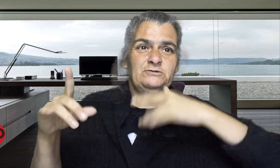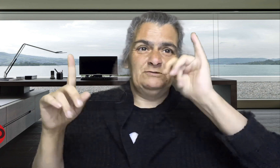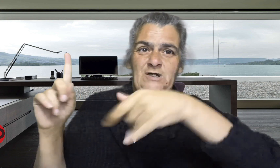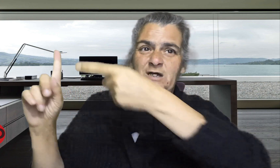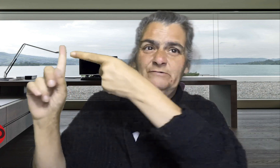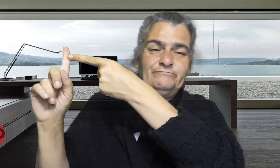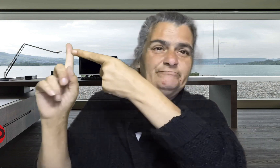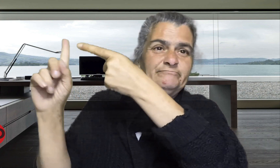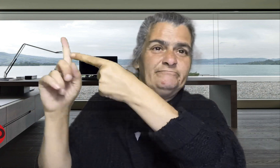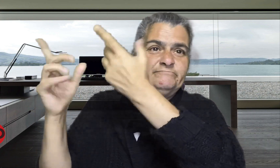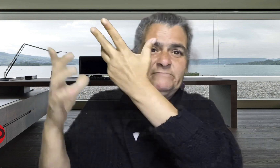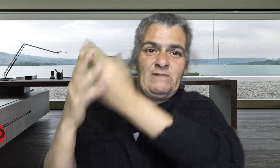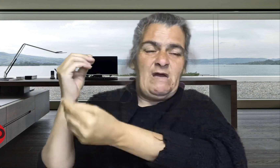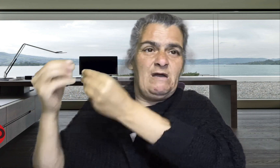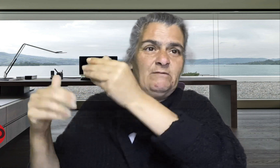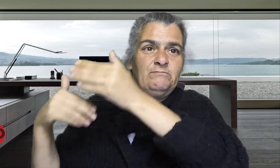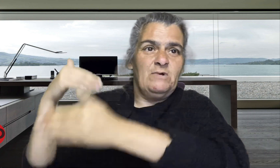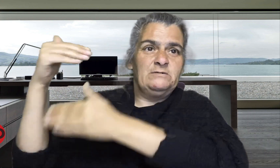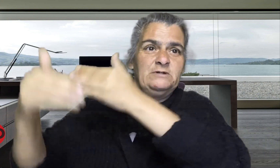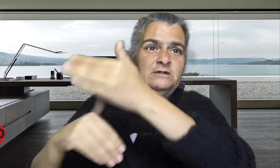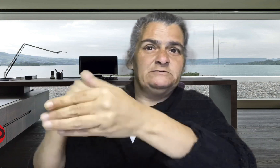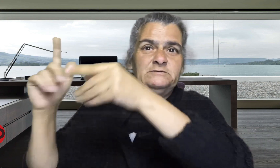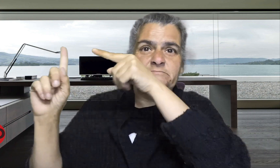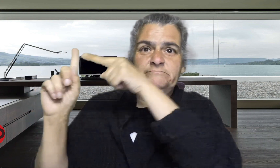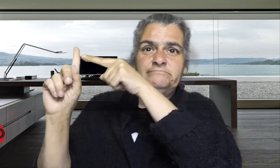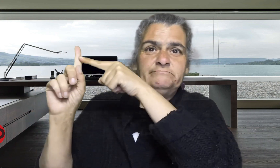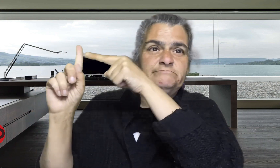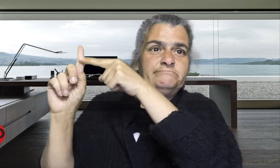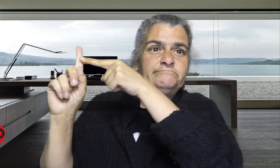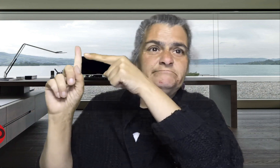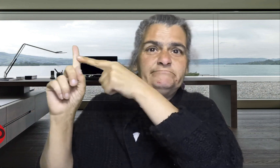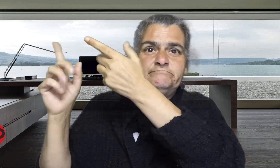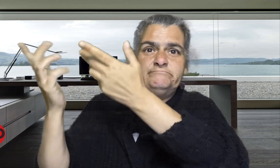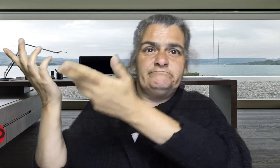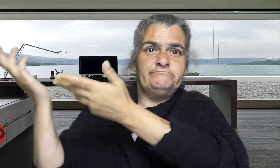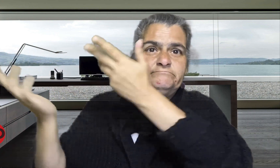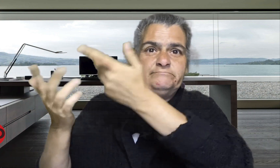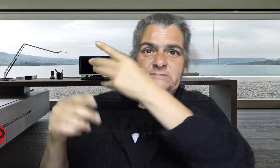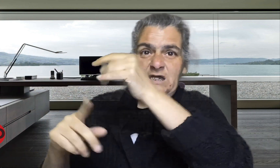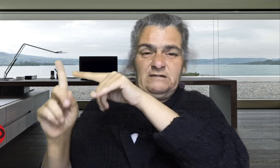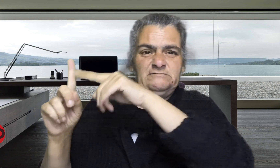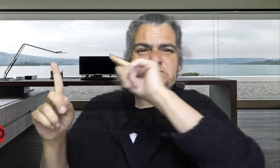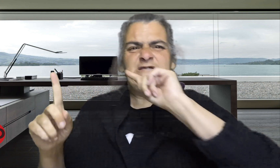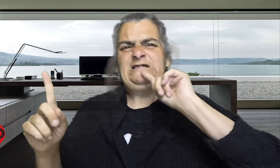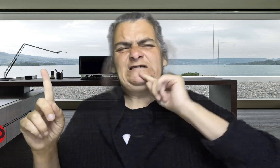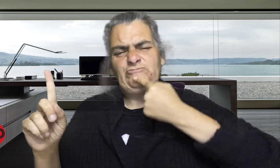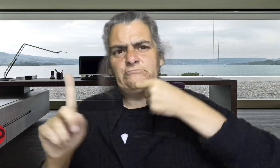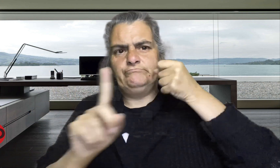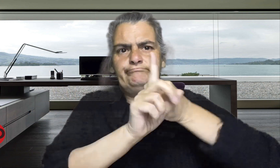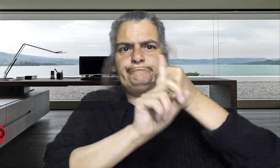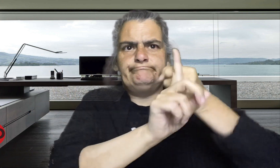concerns that an apparent lack of progress in this proceeding has